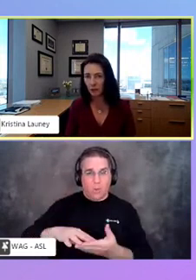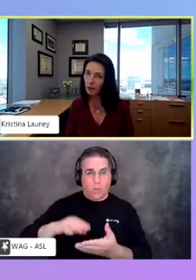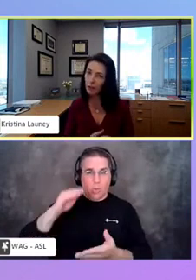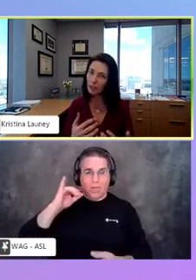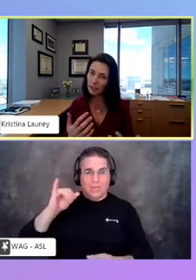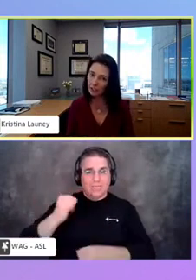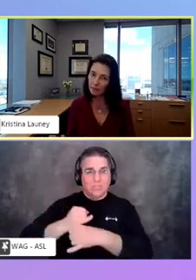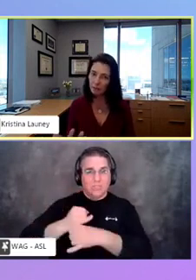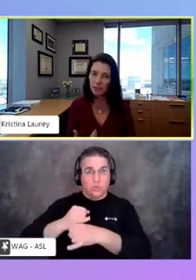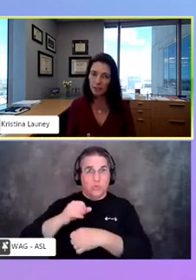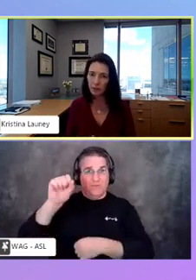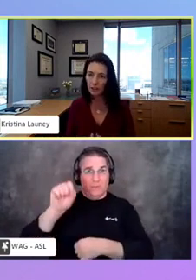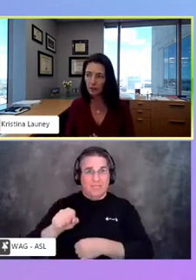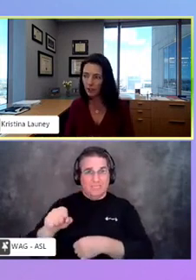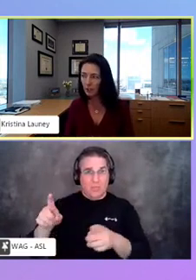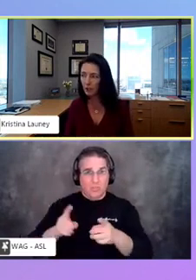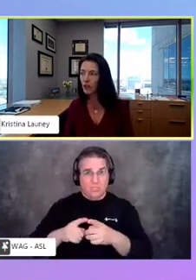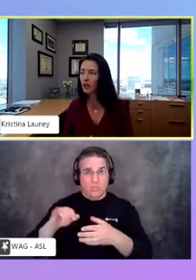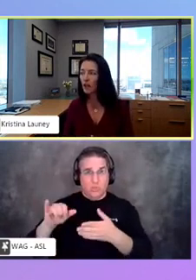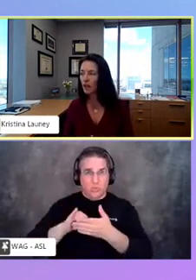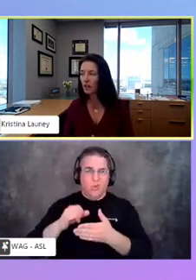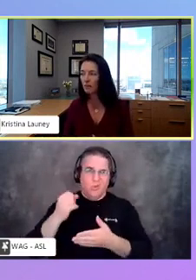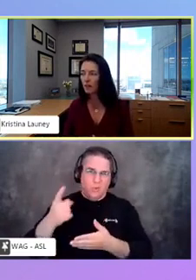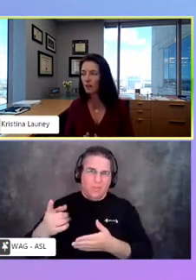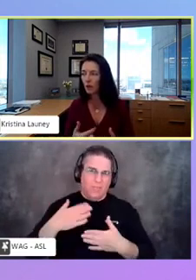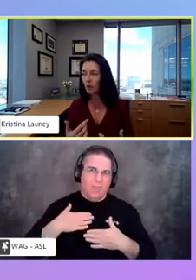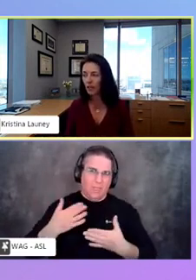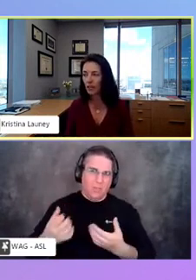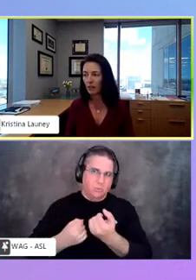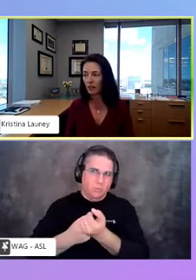are pretty adversely helped -- young versus metric